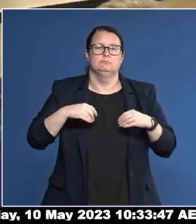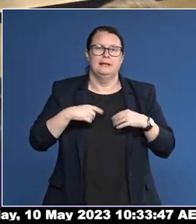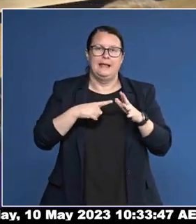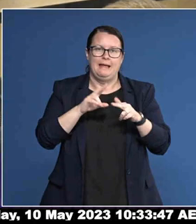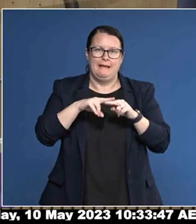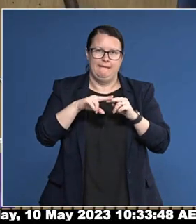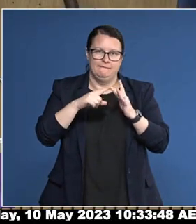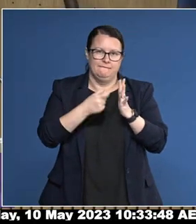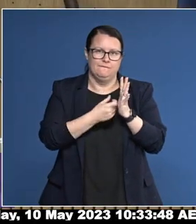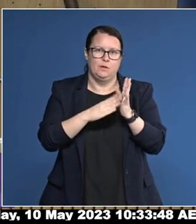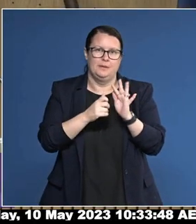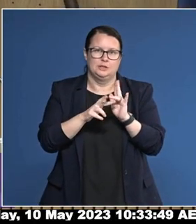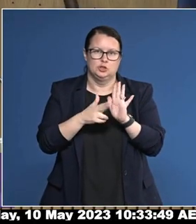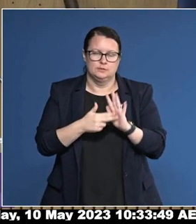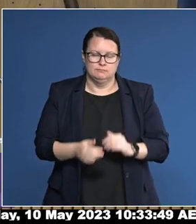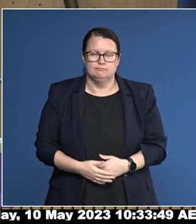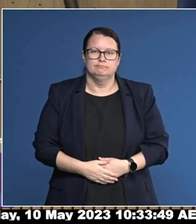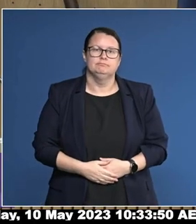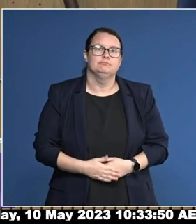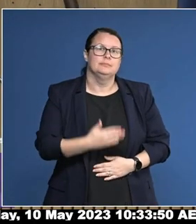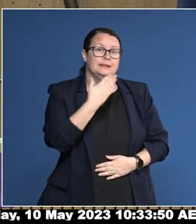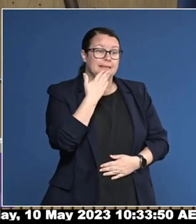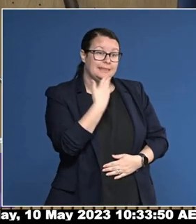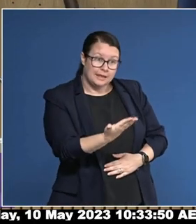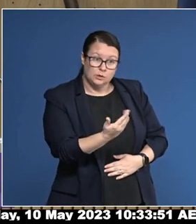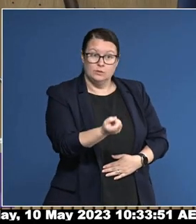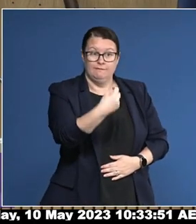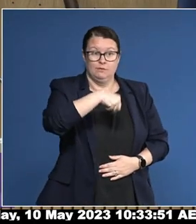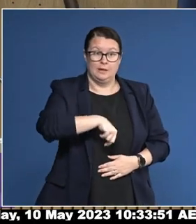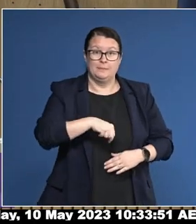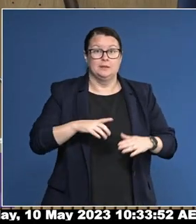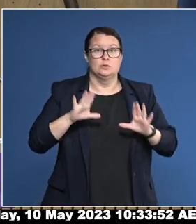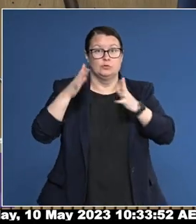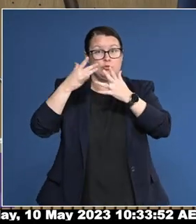Ms Stevenson, thank you for coming to the Royal Commission and you will be providing us